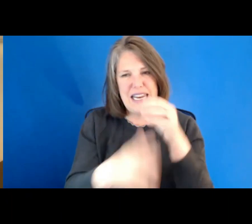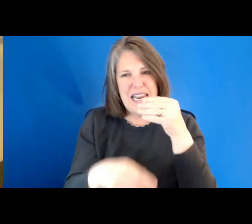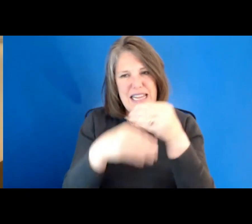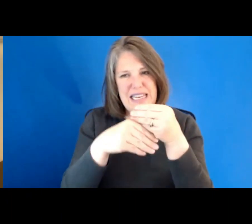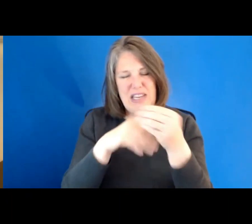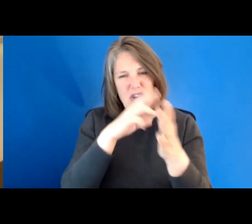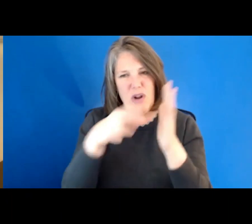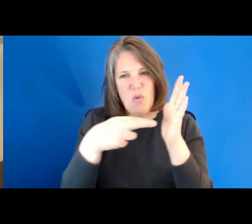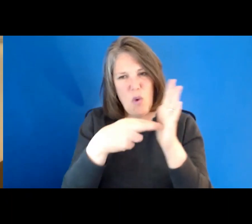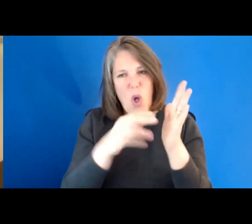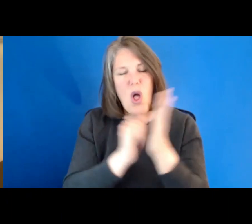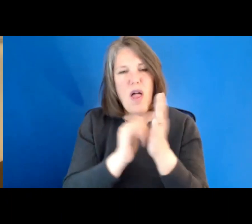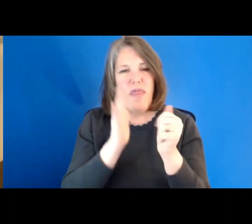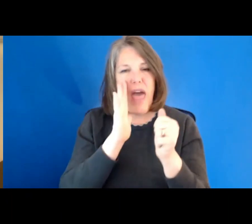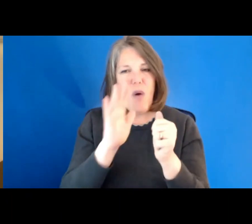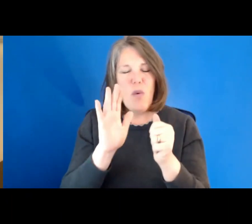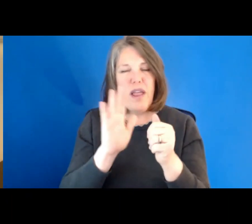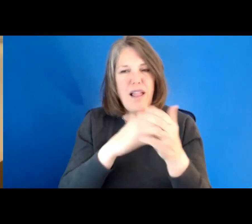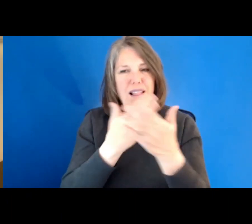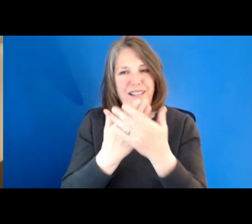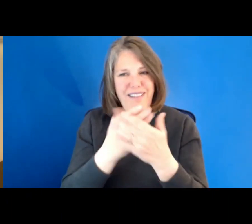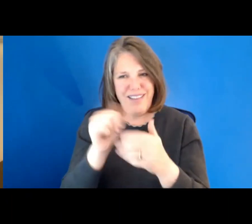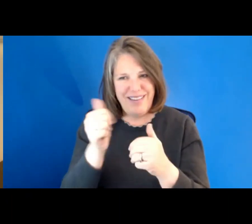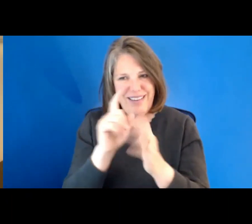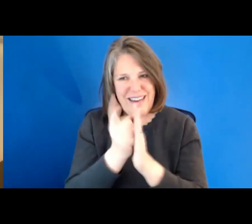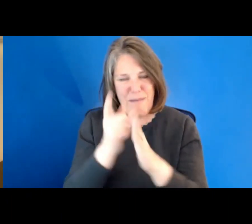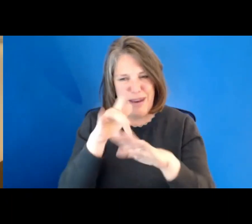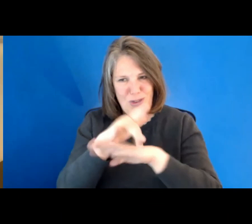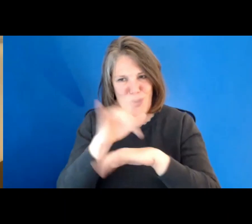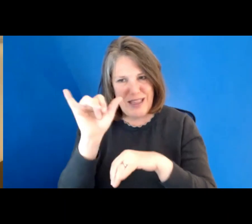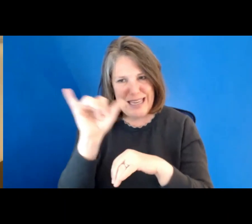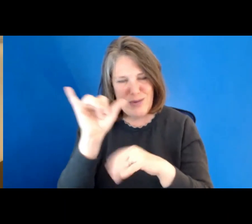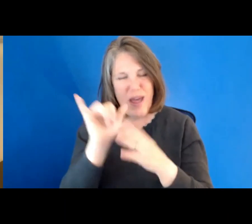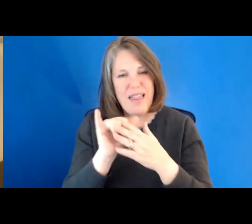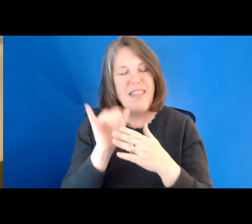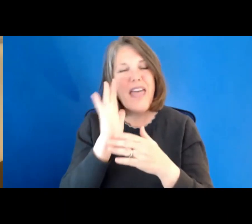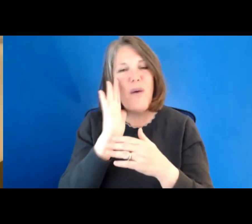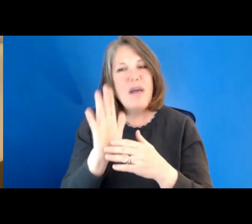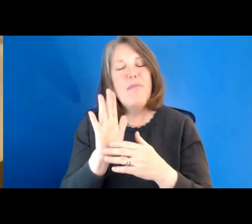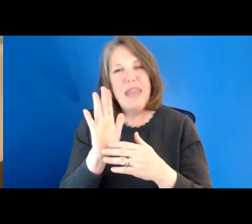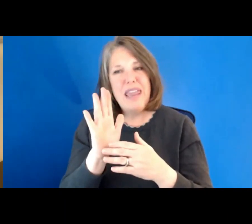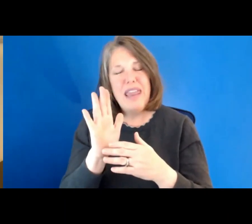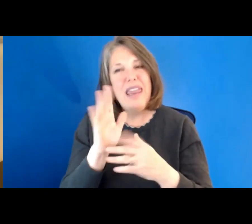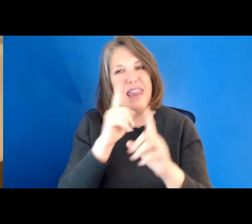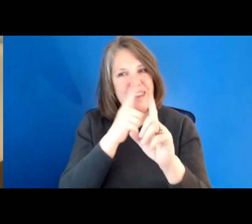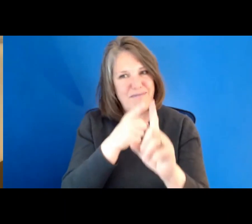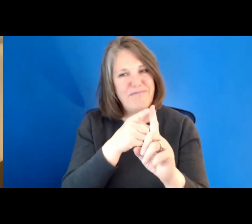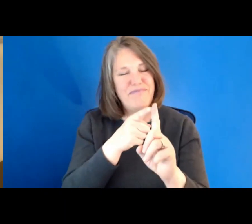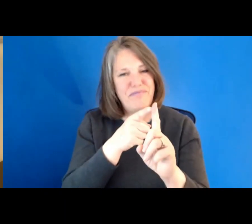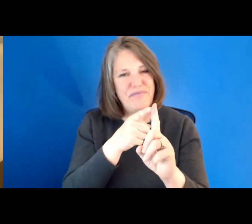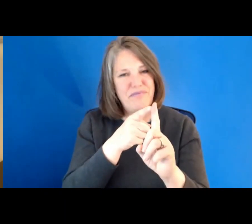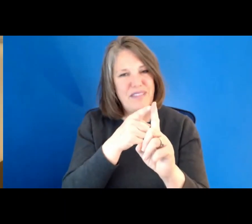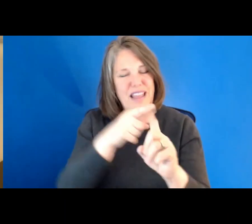17:44:57 will come 10 minutes early as well, and that will be, essentially a Q&A facilitator.